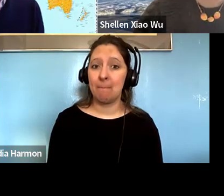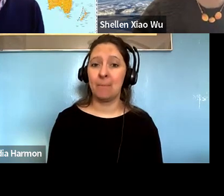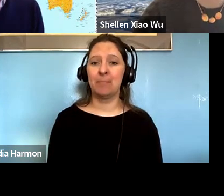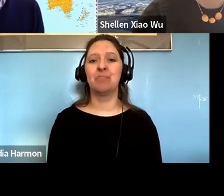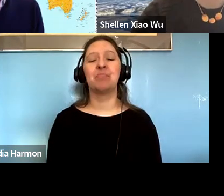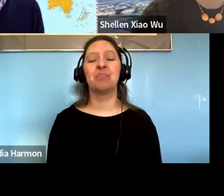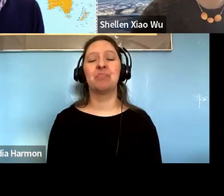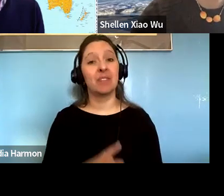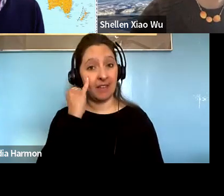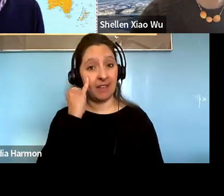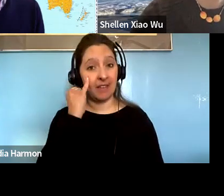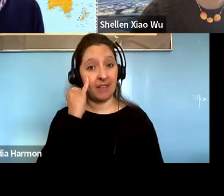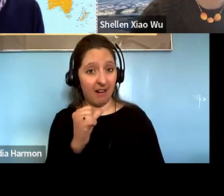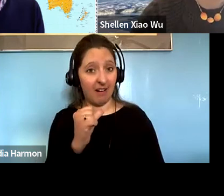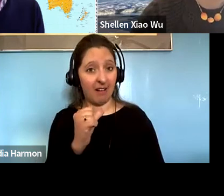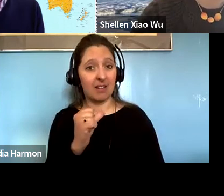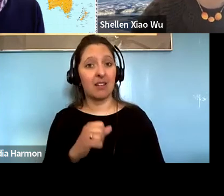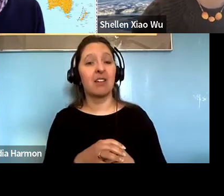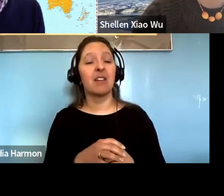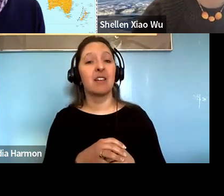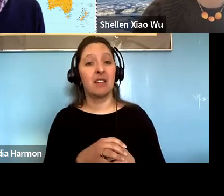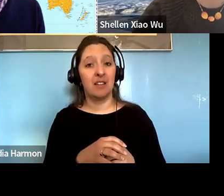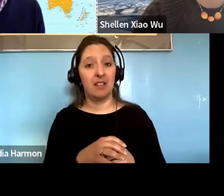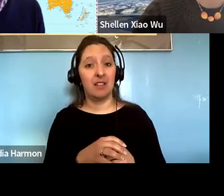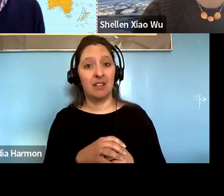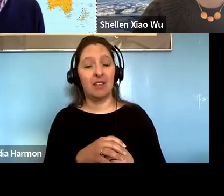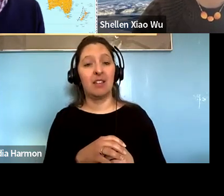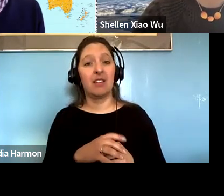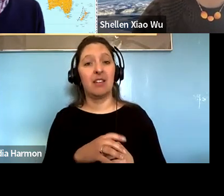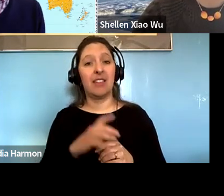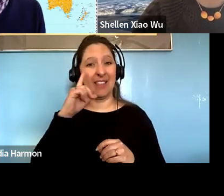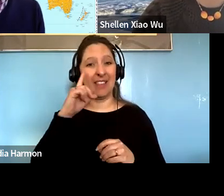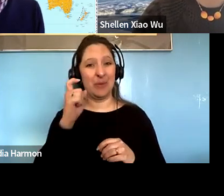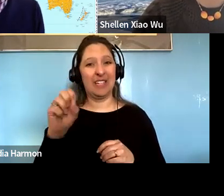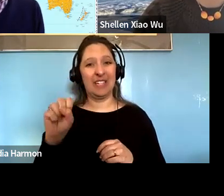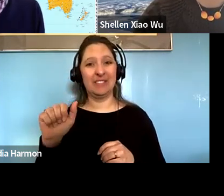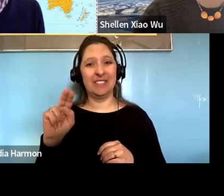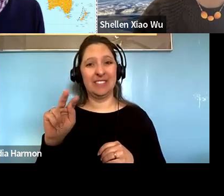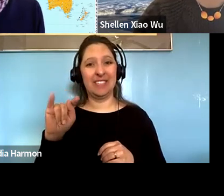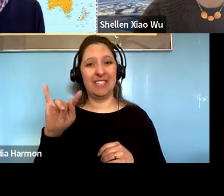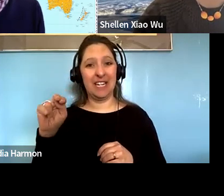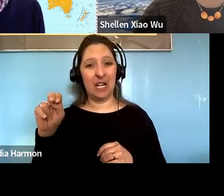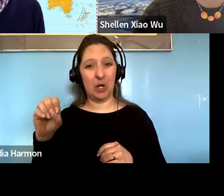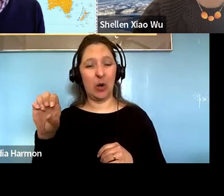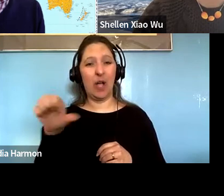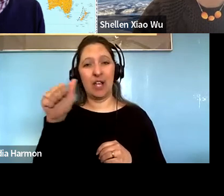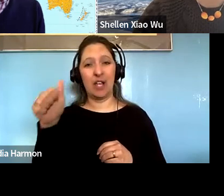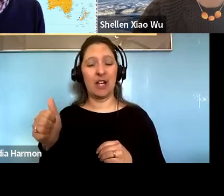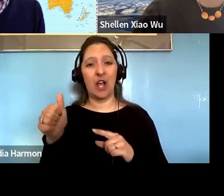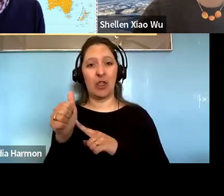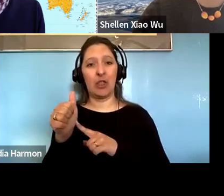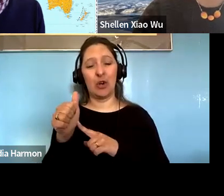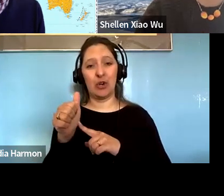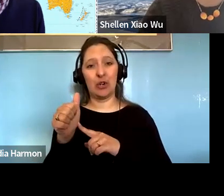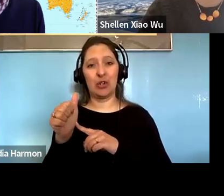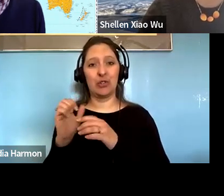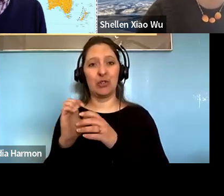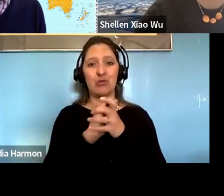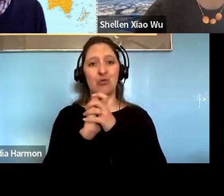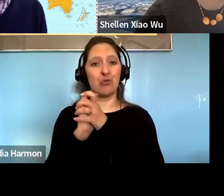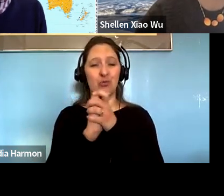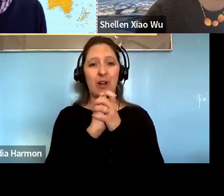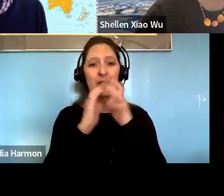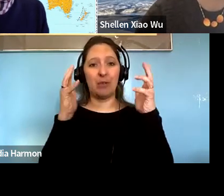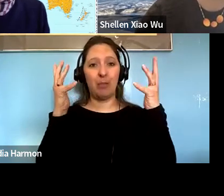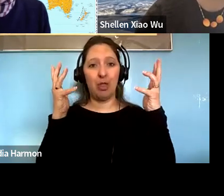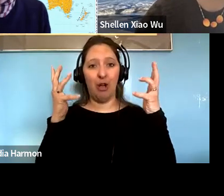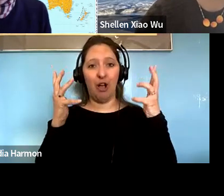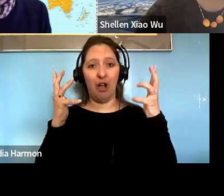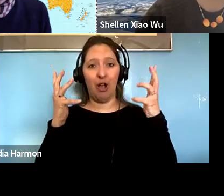Paul Gellert: If not, I think we will give santino Professor Hillman another round of virtual applause and this time i'll find my button, so I get to do it too.